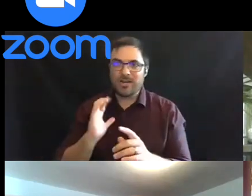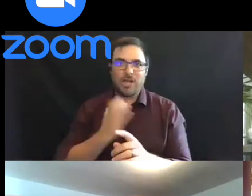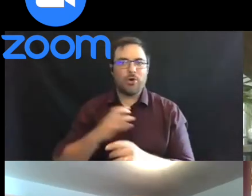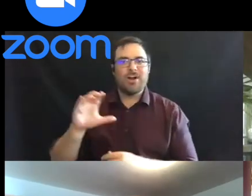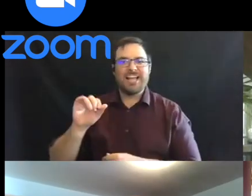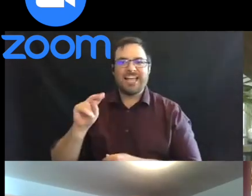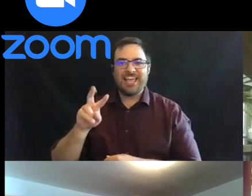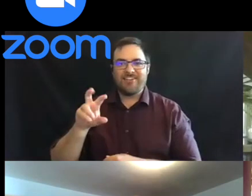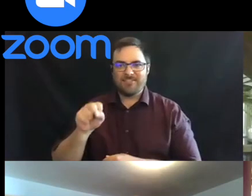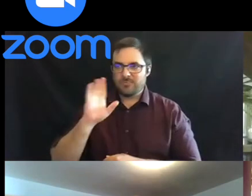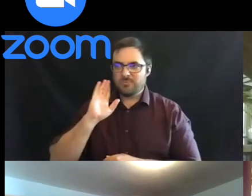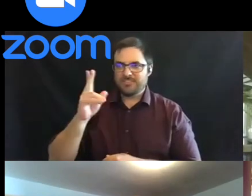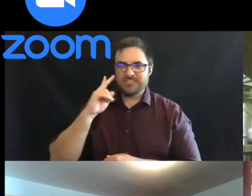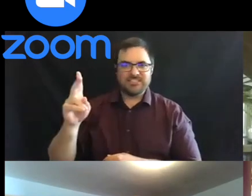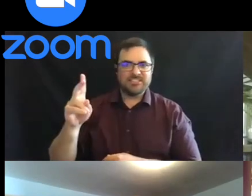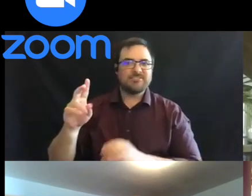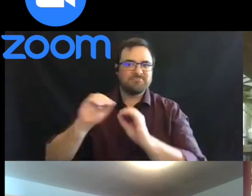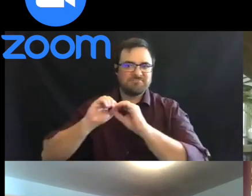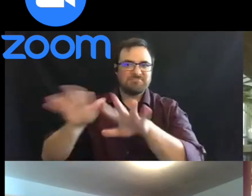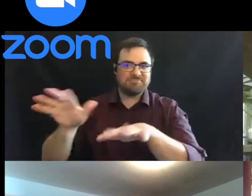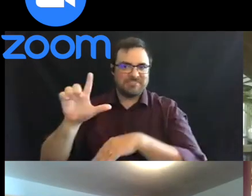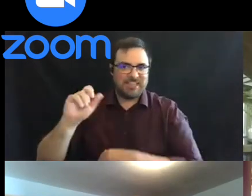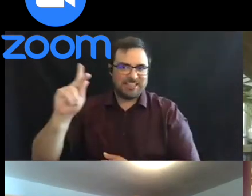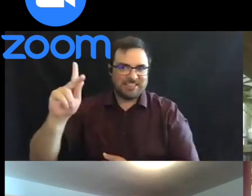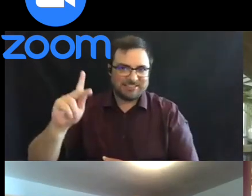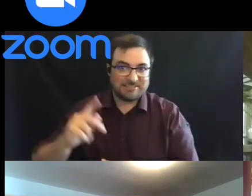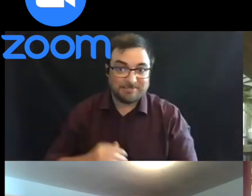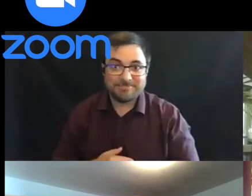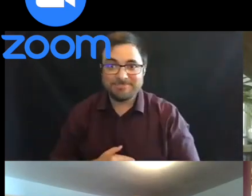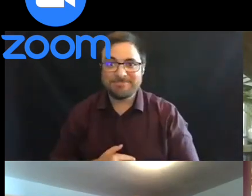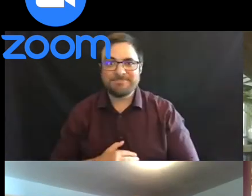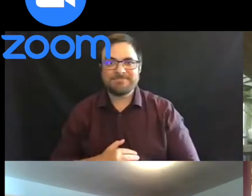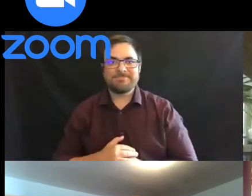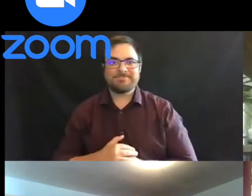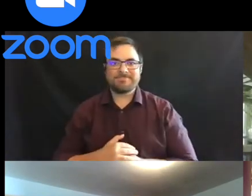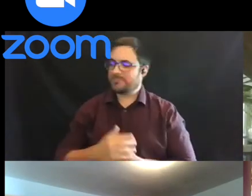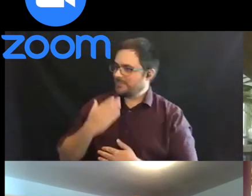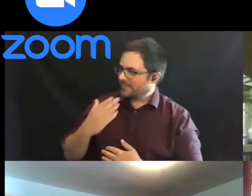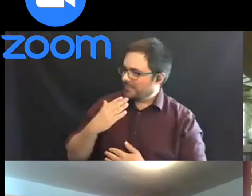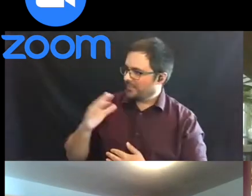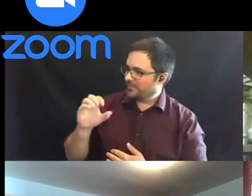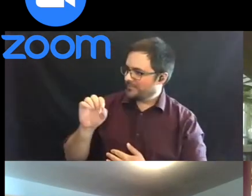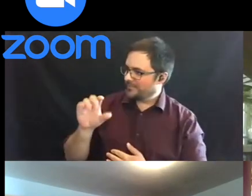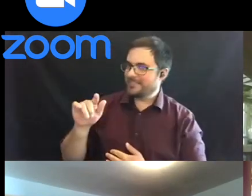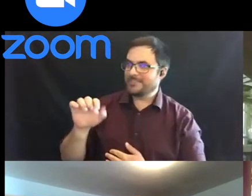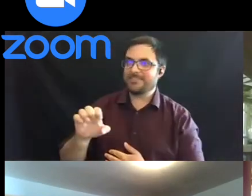Elizabeth: Thank you Stacie, that's really helpful. Stacie: So Julie also put in here that deaf